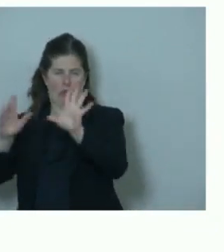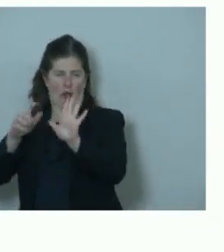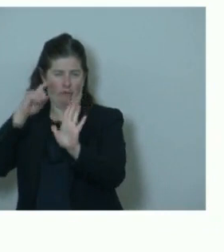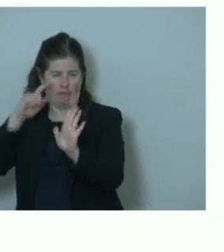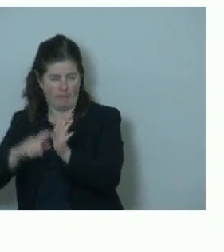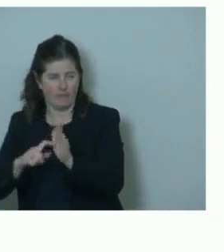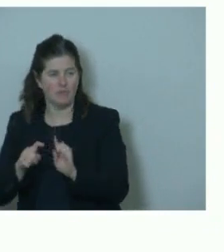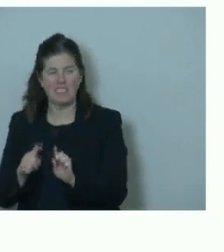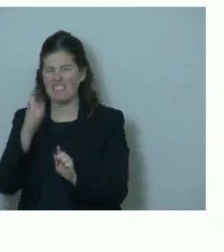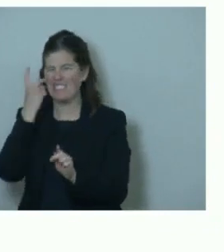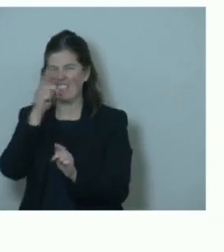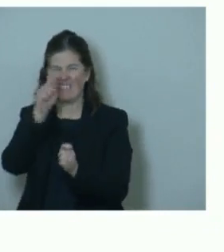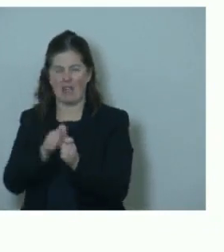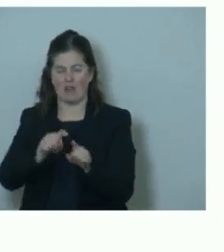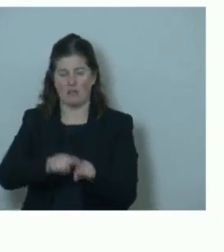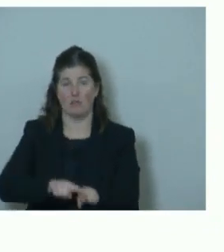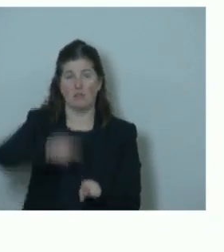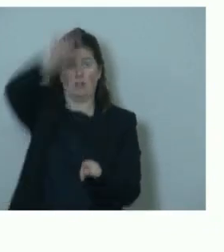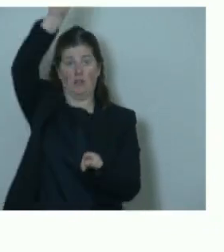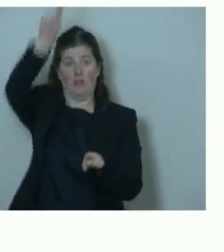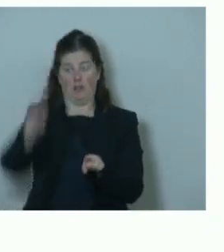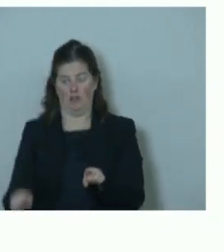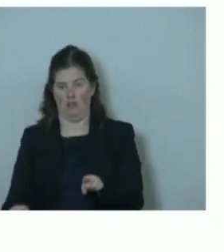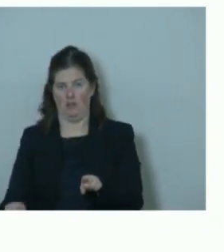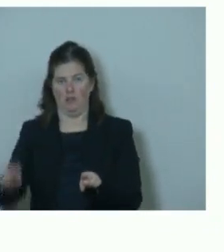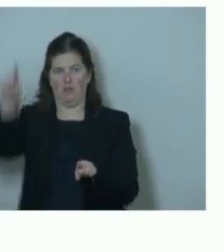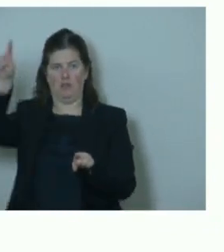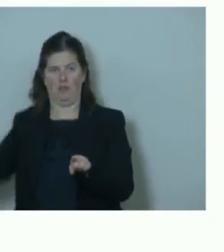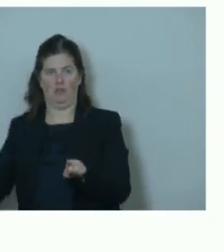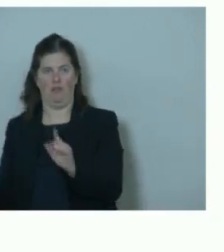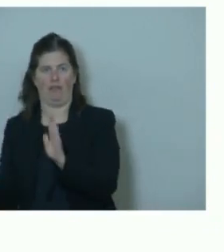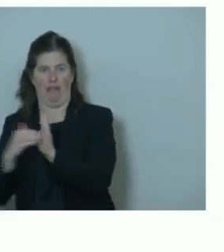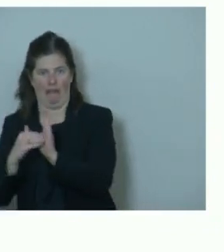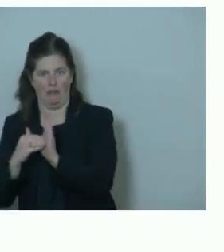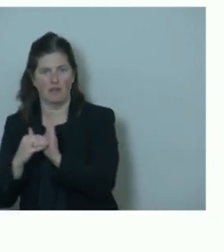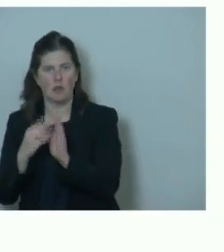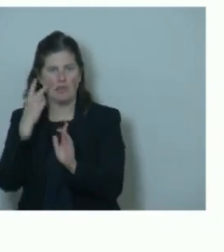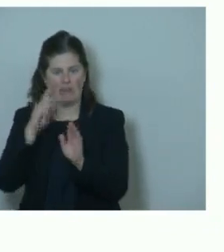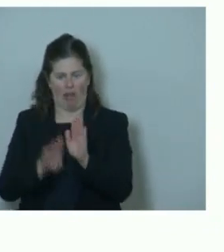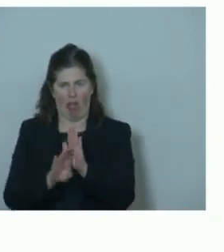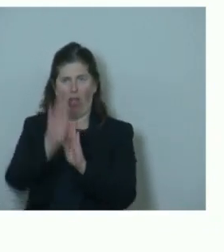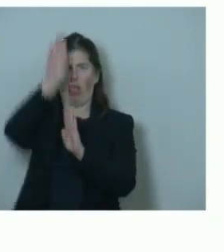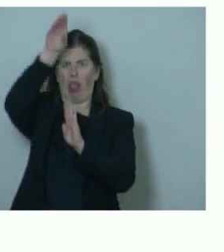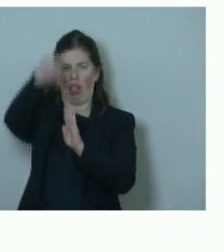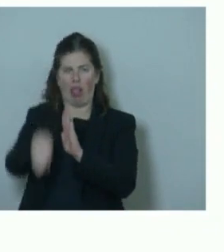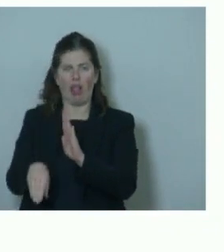THIS IS JUST A GRAPH FROM LONDON. IT WAS ONE OF THE CLEAREST I COULD FIND.